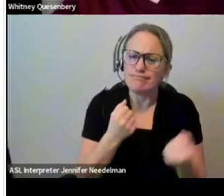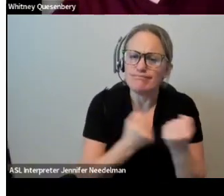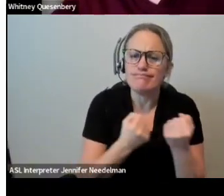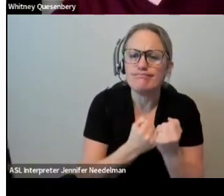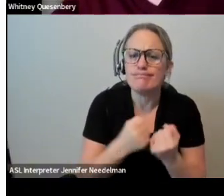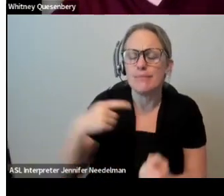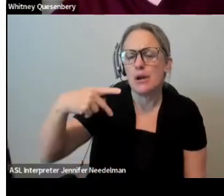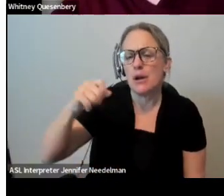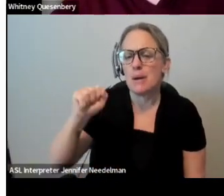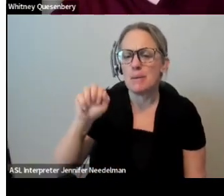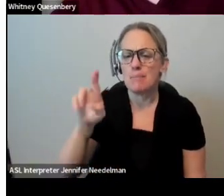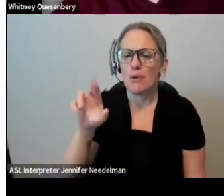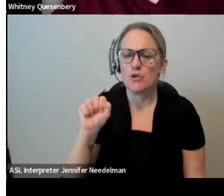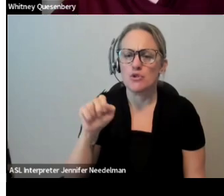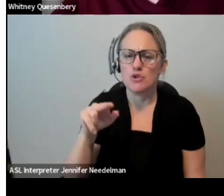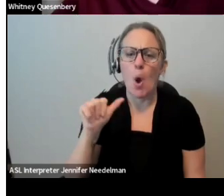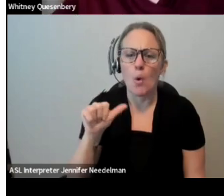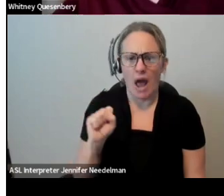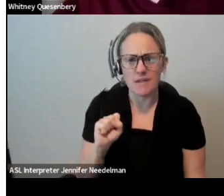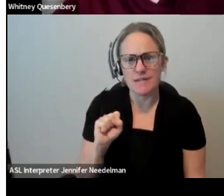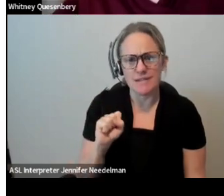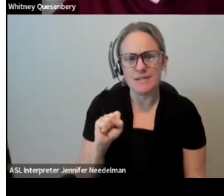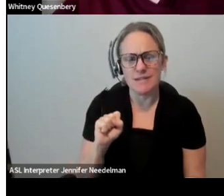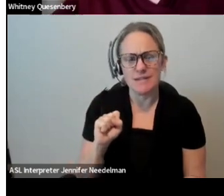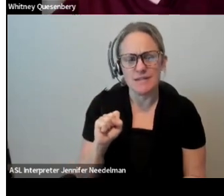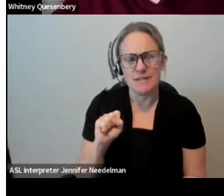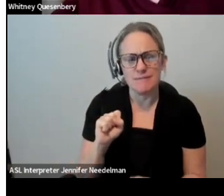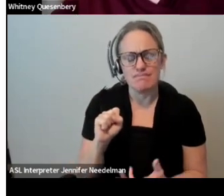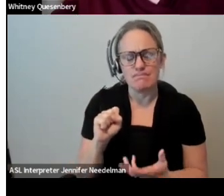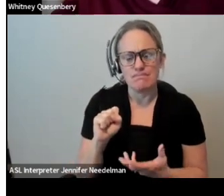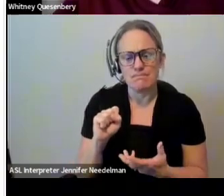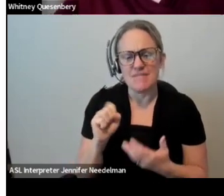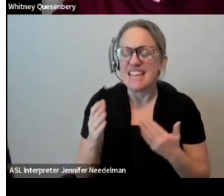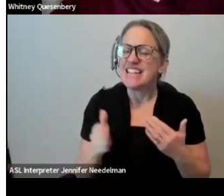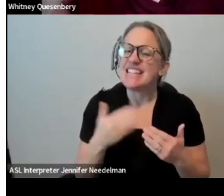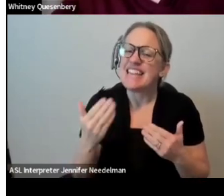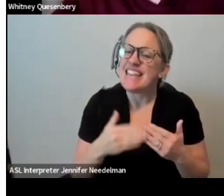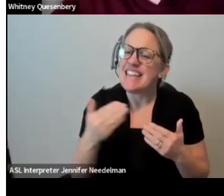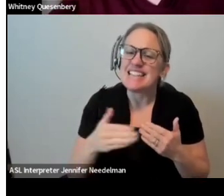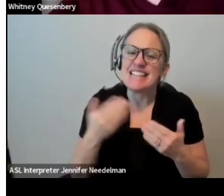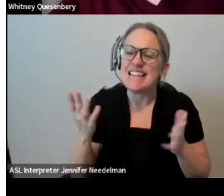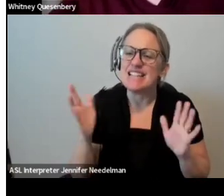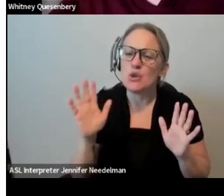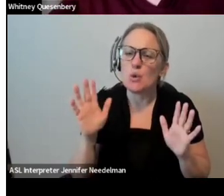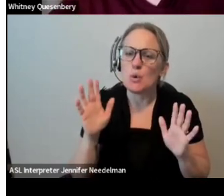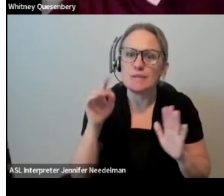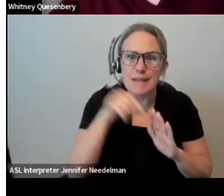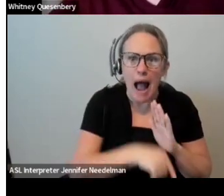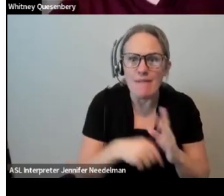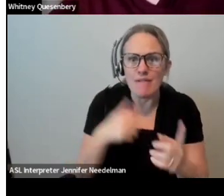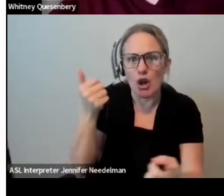to keep people in mind throughout the design process because it's so easy just to dive into your own